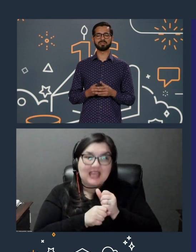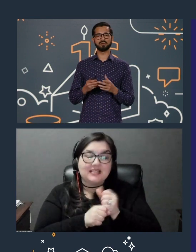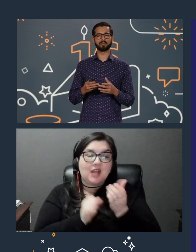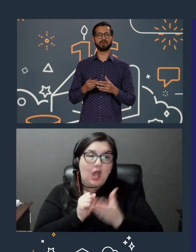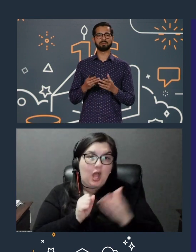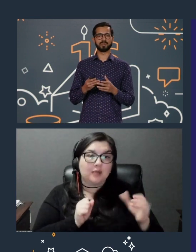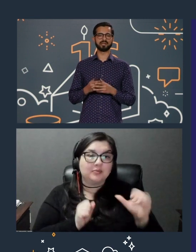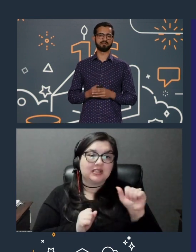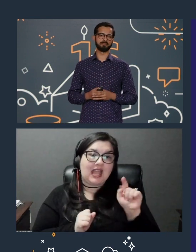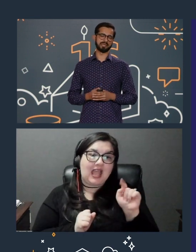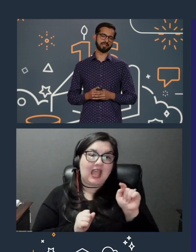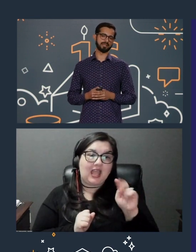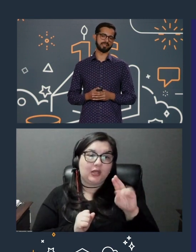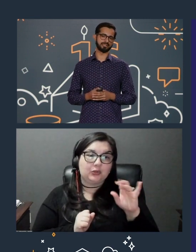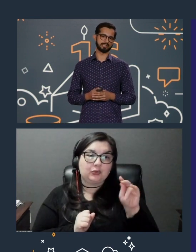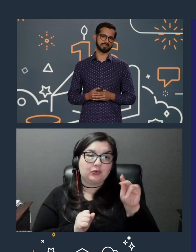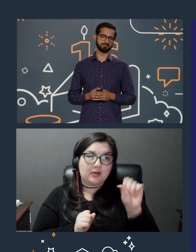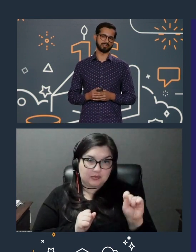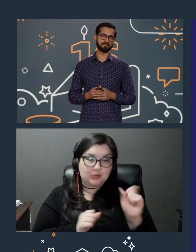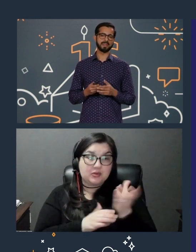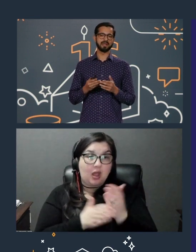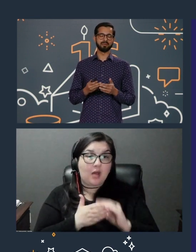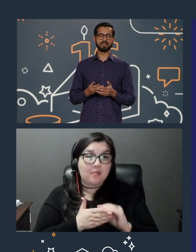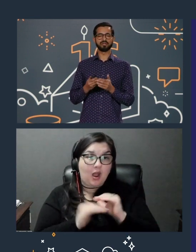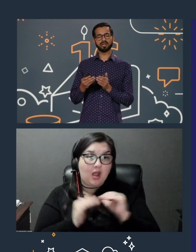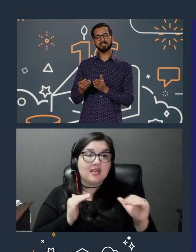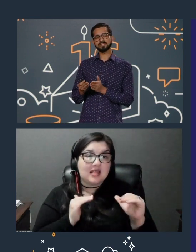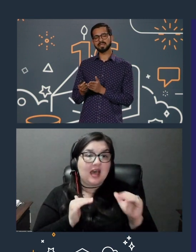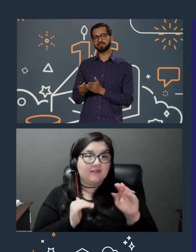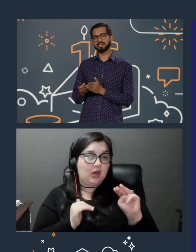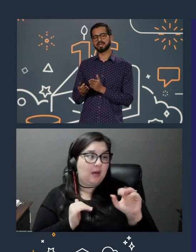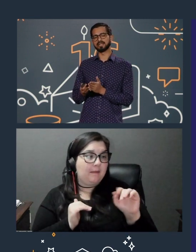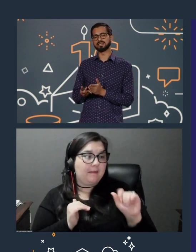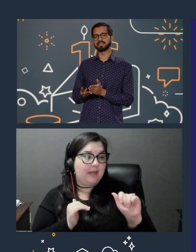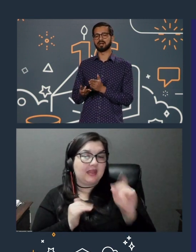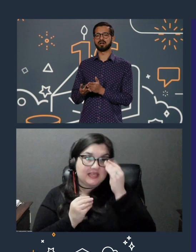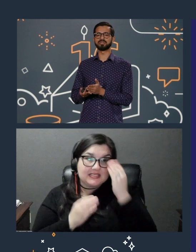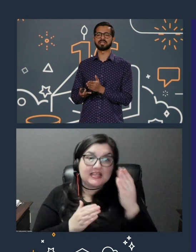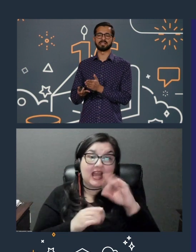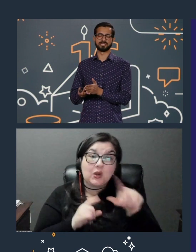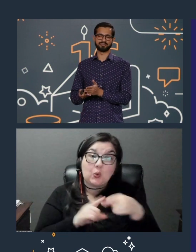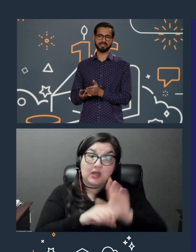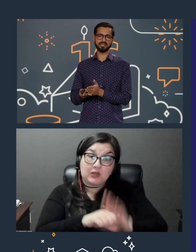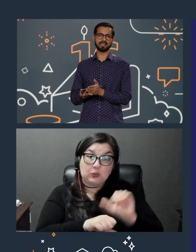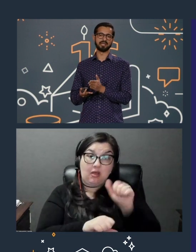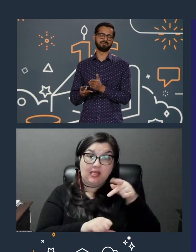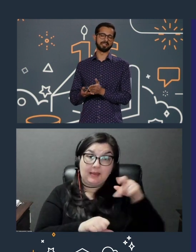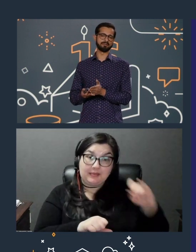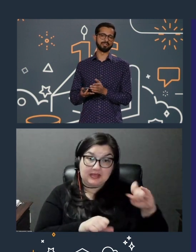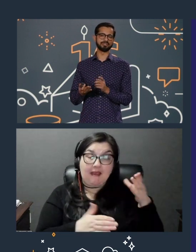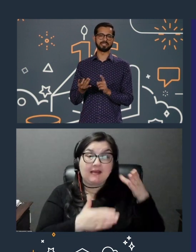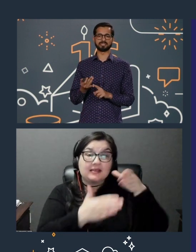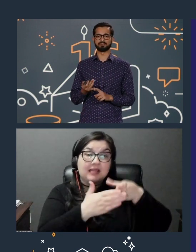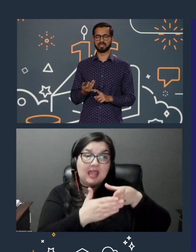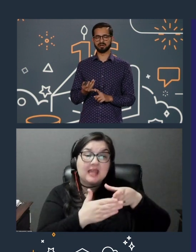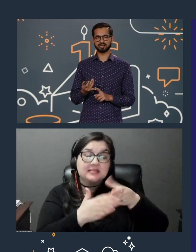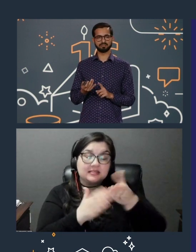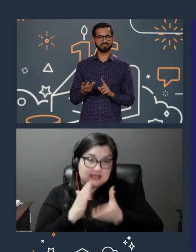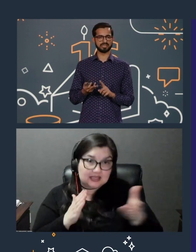which will provide part level metadata and checksums. When you call this API against an object in S3, it will give you checksum algorithm,